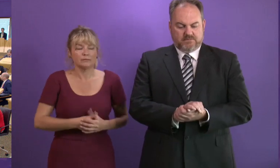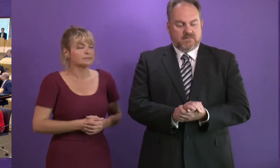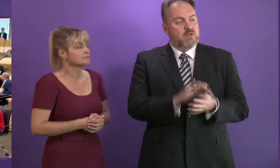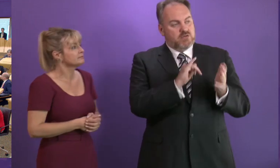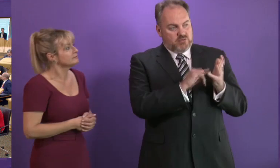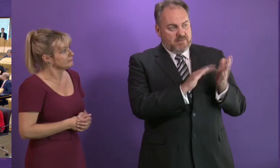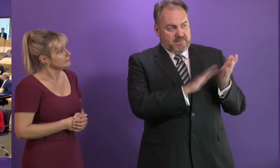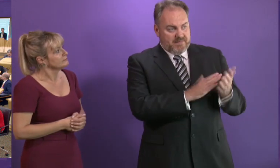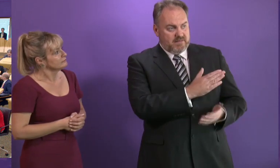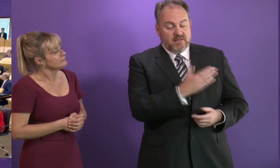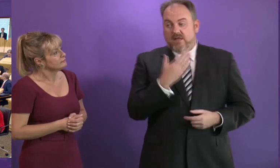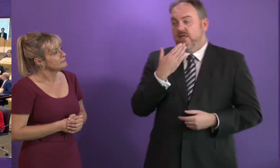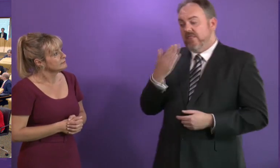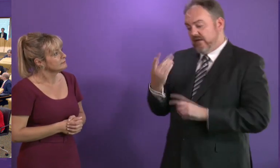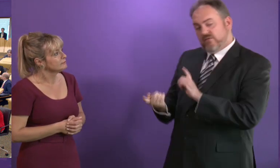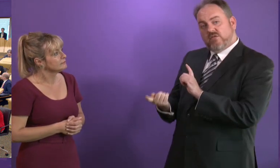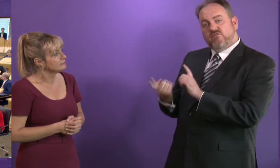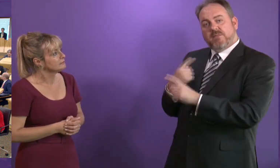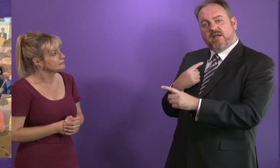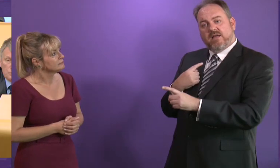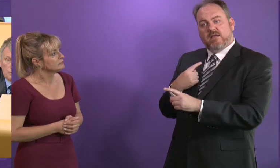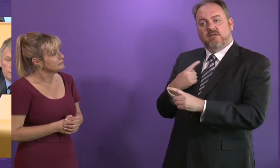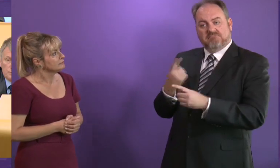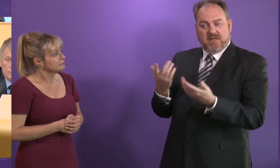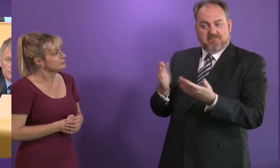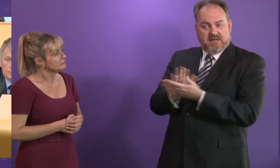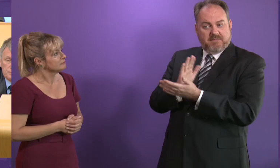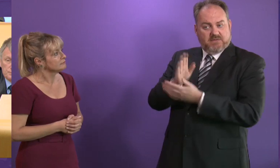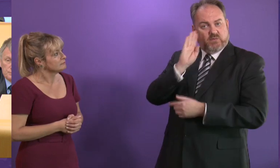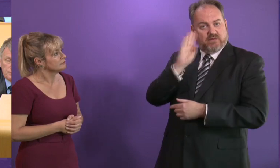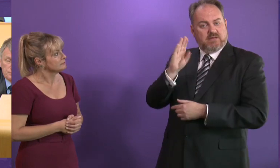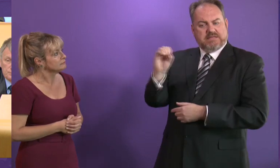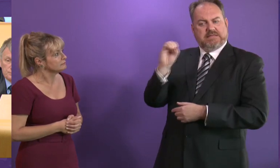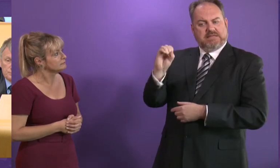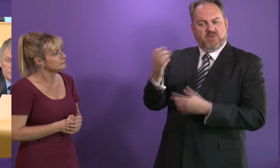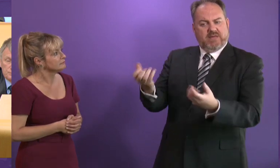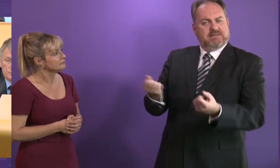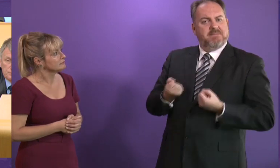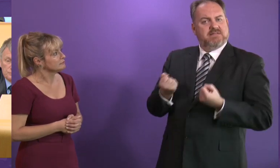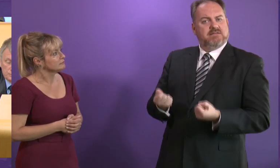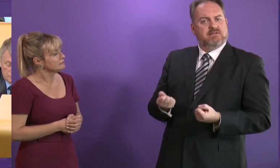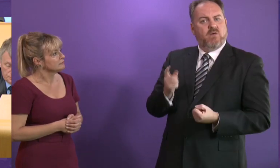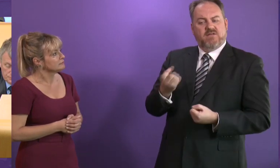I welcome the Scottish Government’s zero-tolerance approach to drug driving. I have raised the issue in the chamber before.